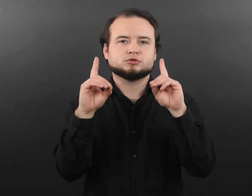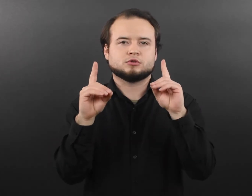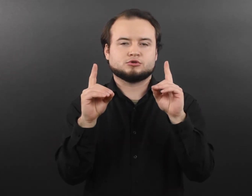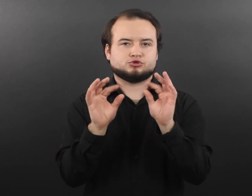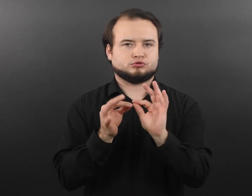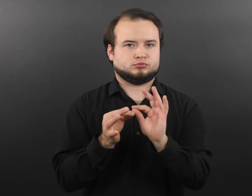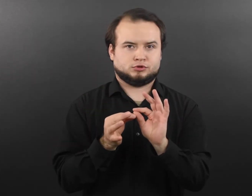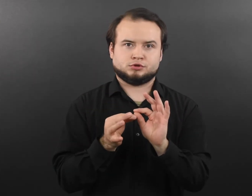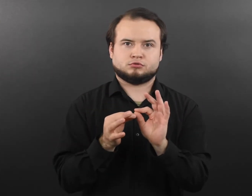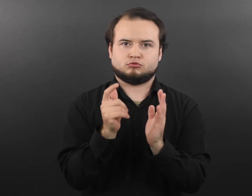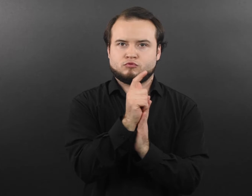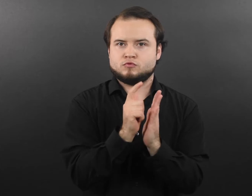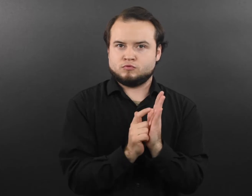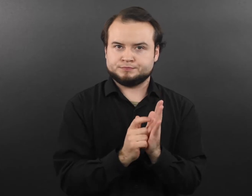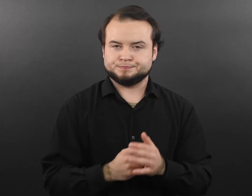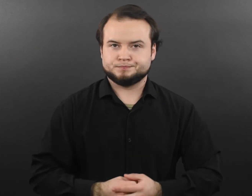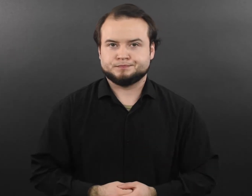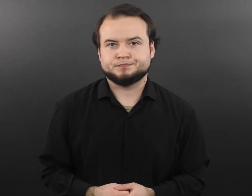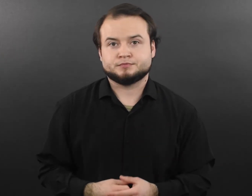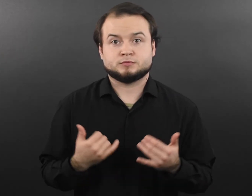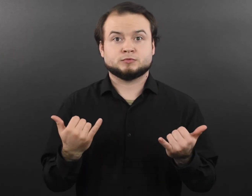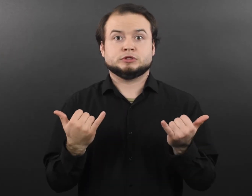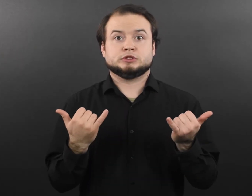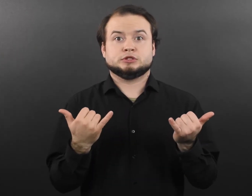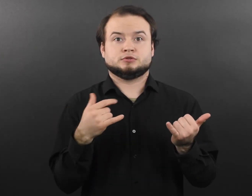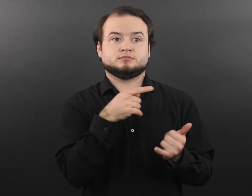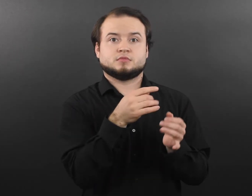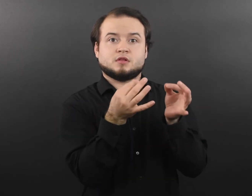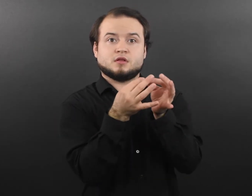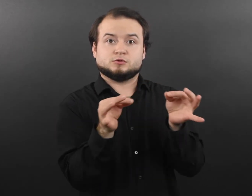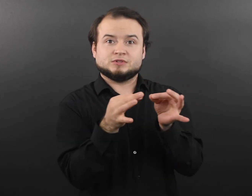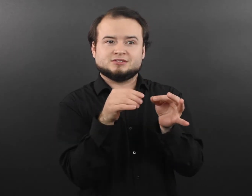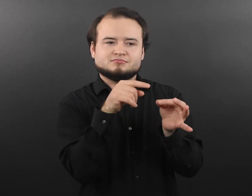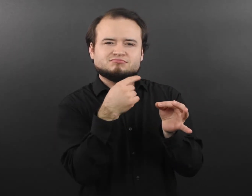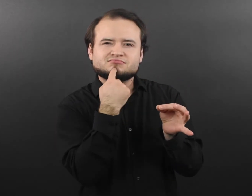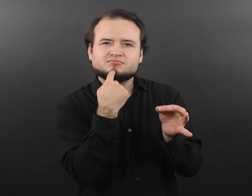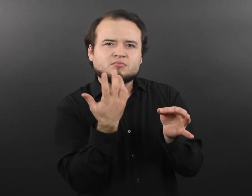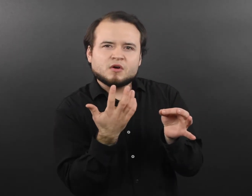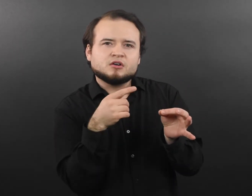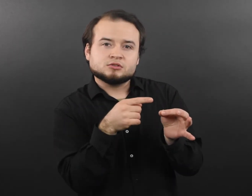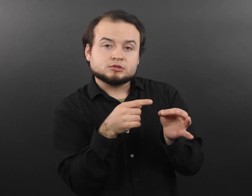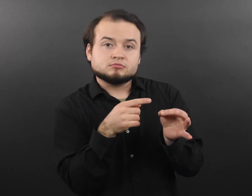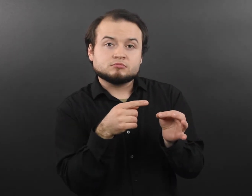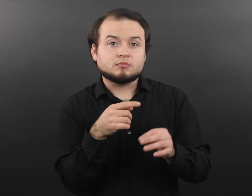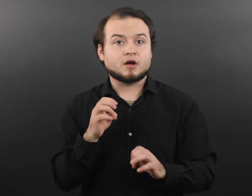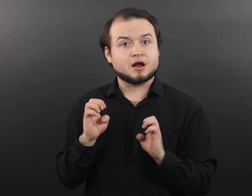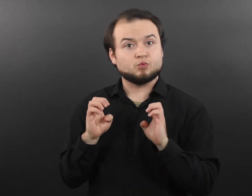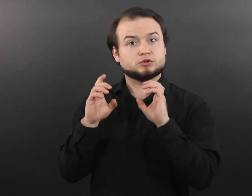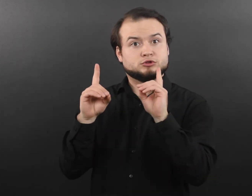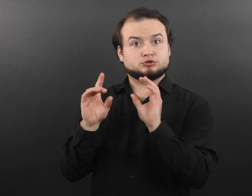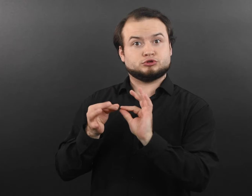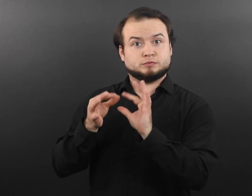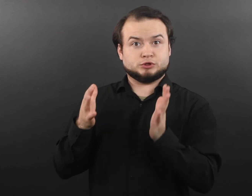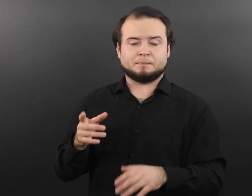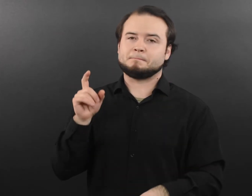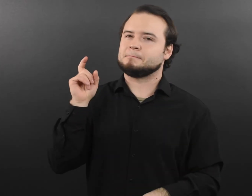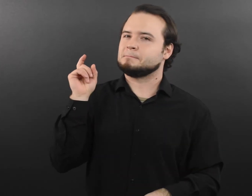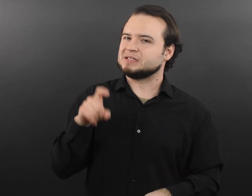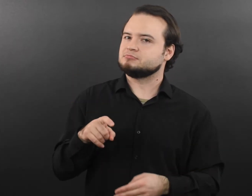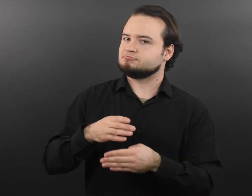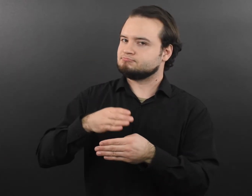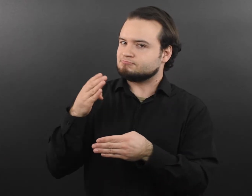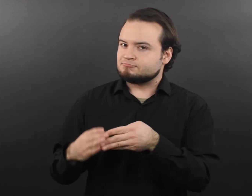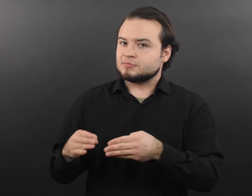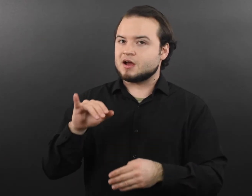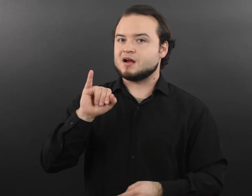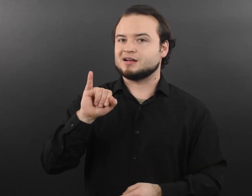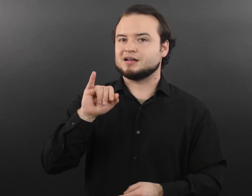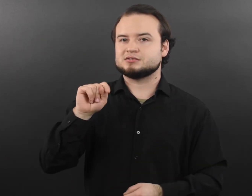interpreter law. Currently, the language requires that an educational interpreter must complete an